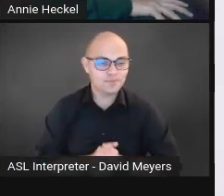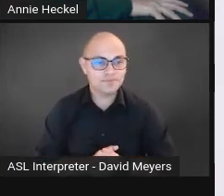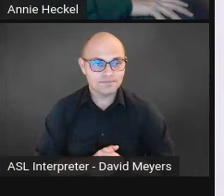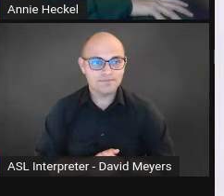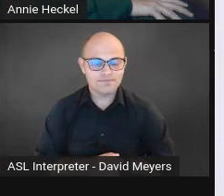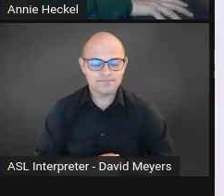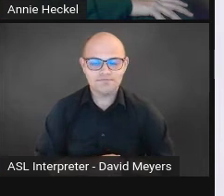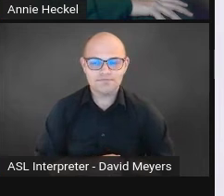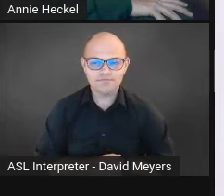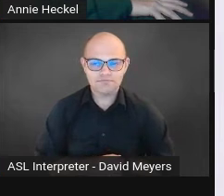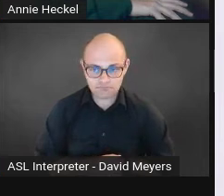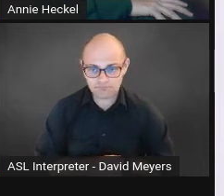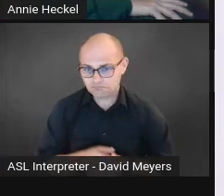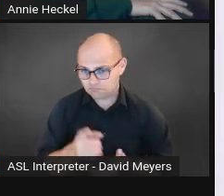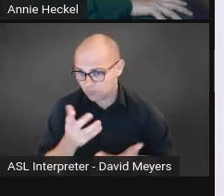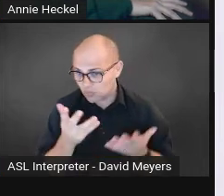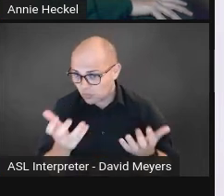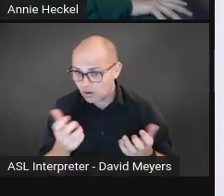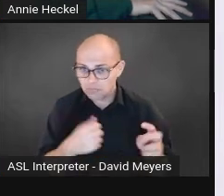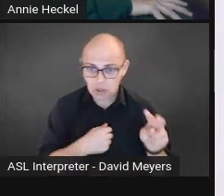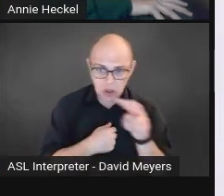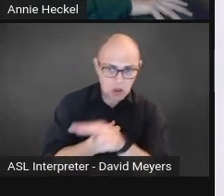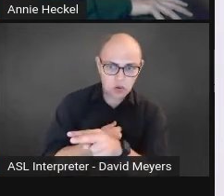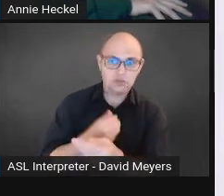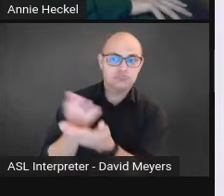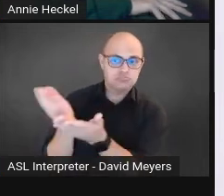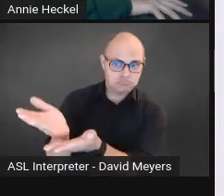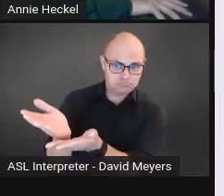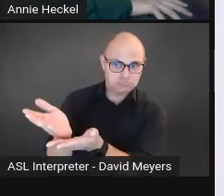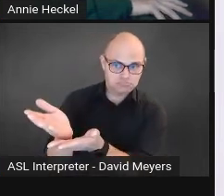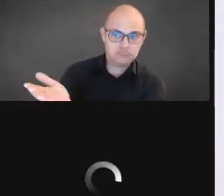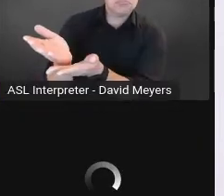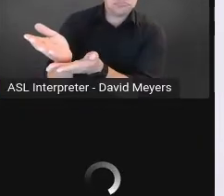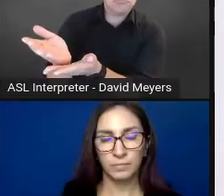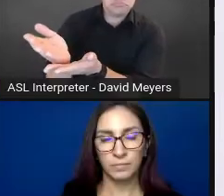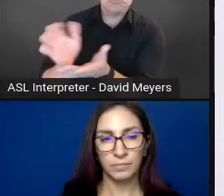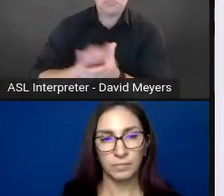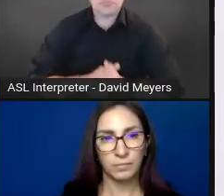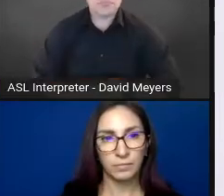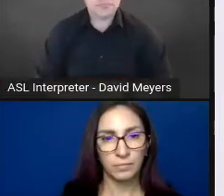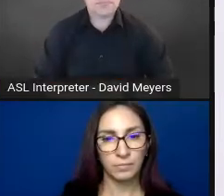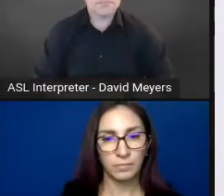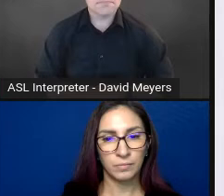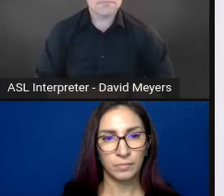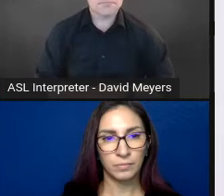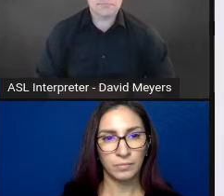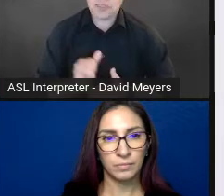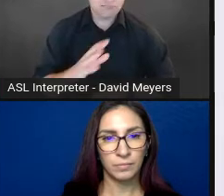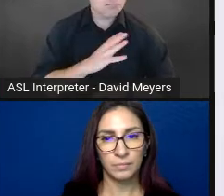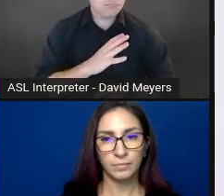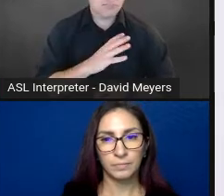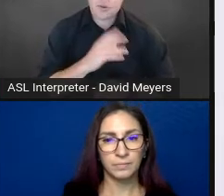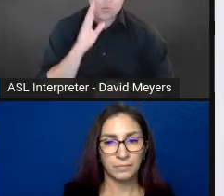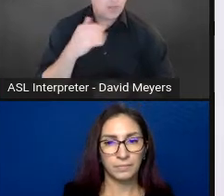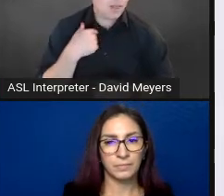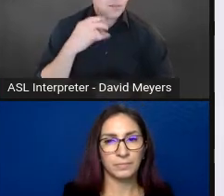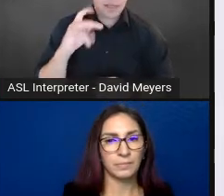If anyone wants to go look at those things, we'll sure have the link available for you too. Thanks.